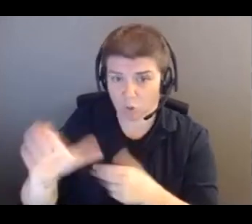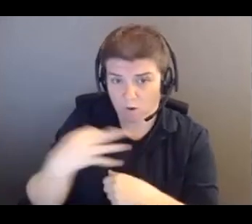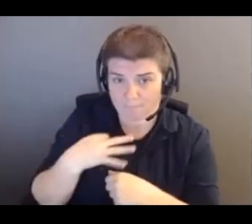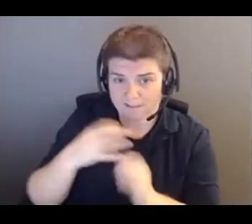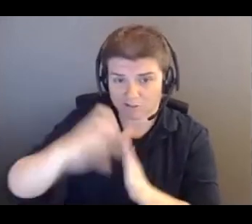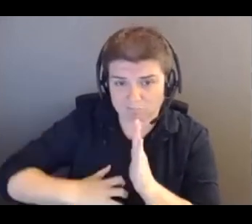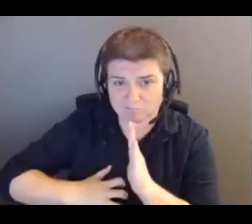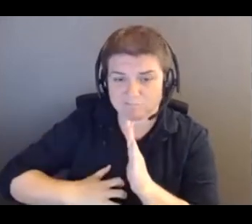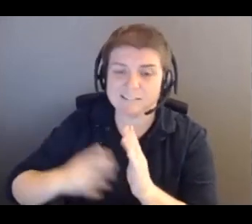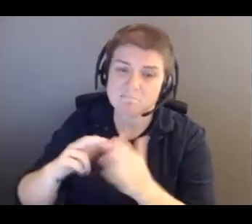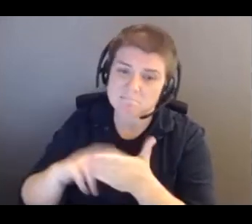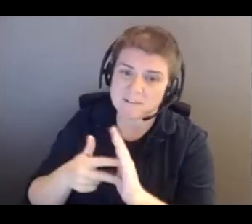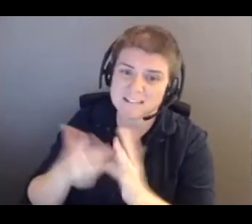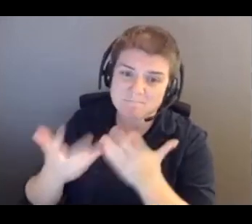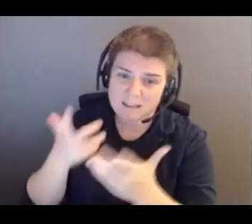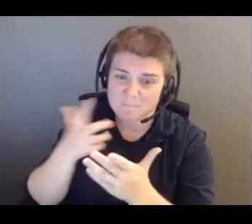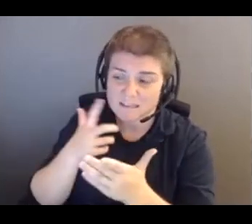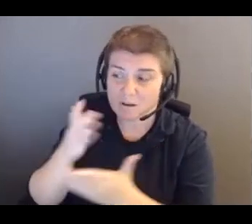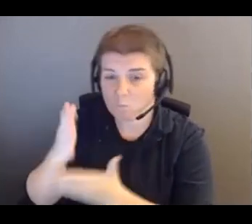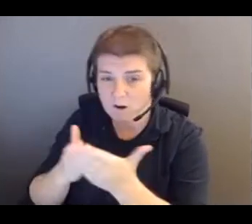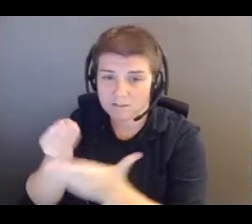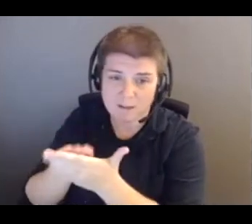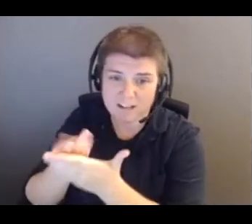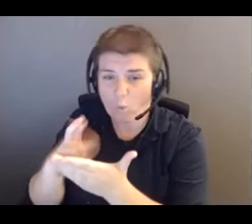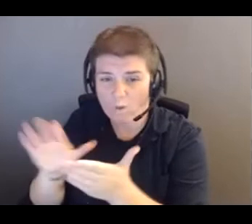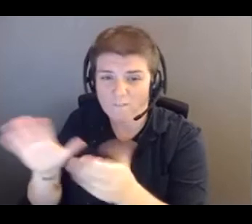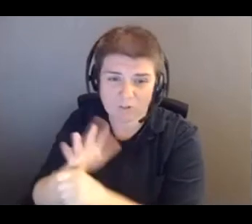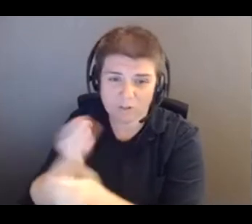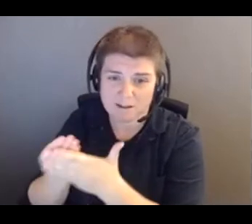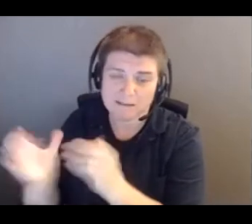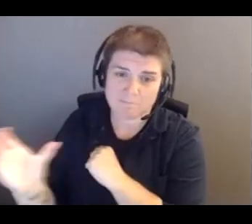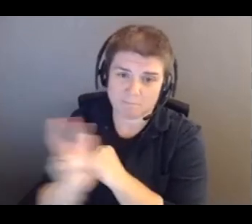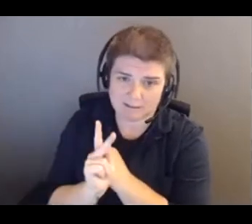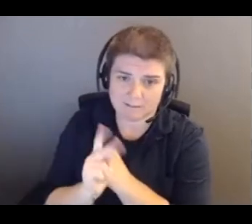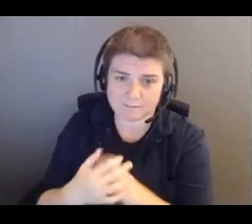you may be asked to return either a portion of, or the entire grant investment. If you